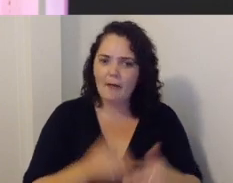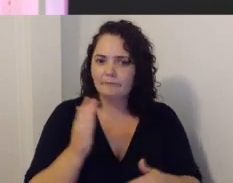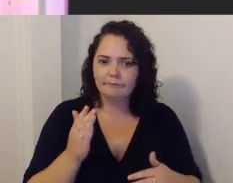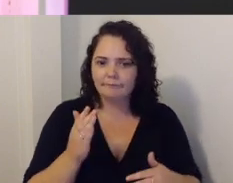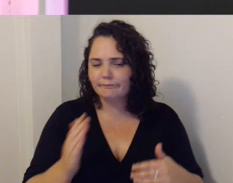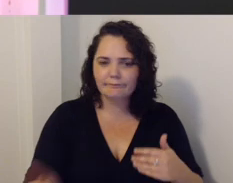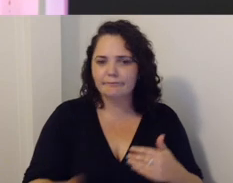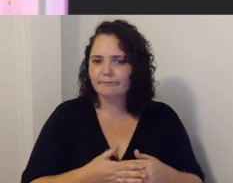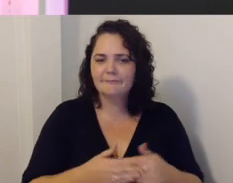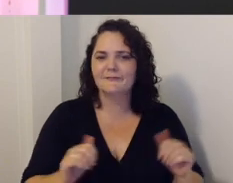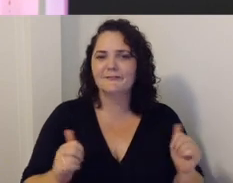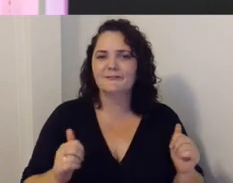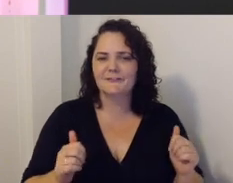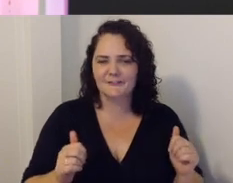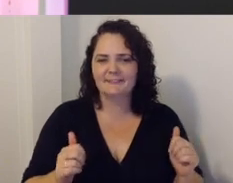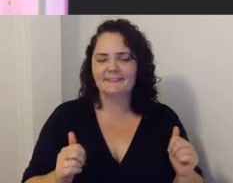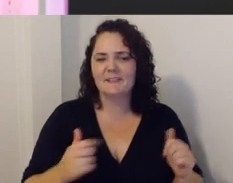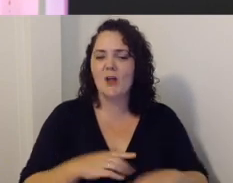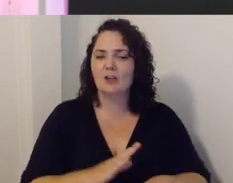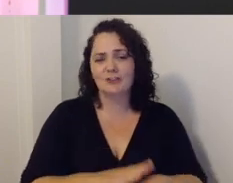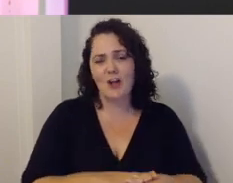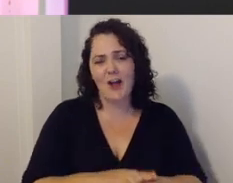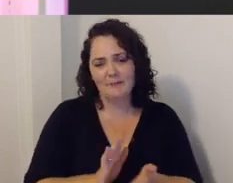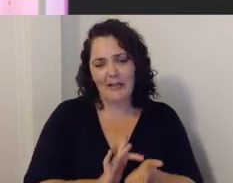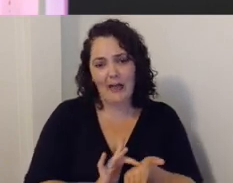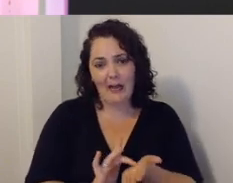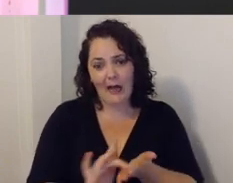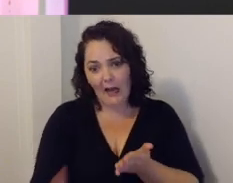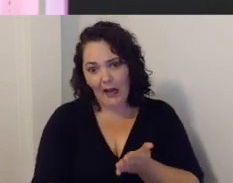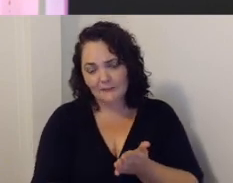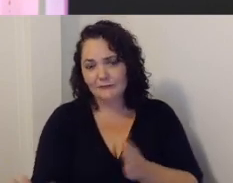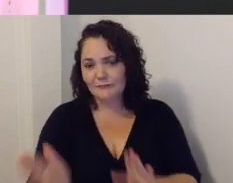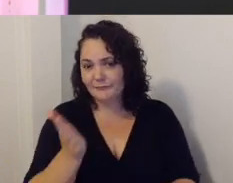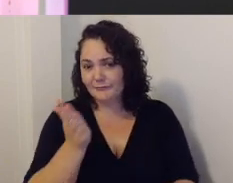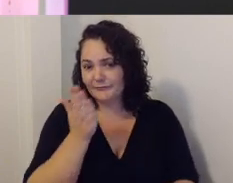Let me amend that we will be out of time so let me just say um while you finish up over these uh